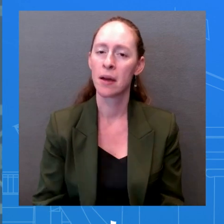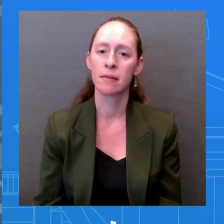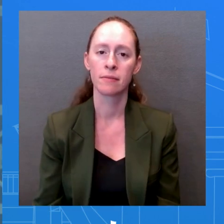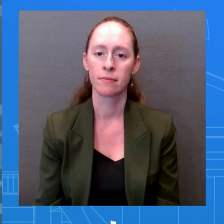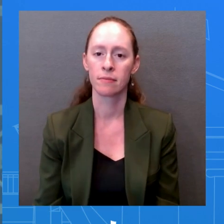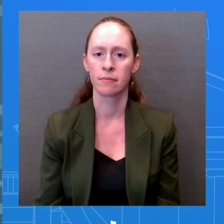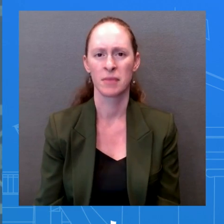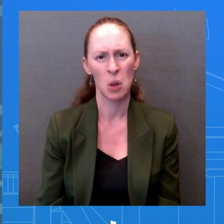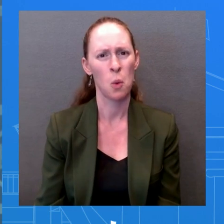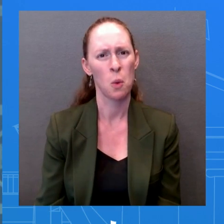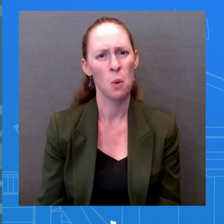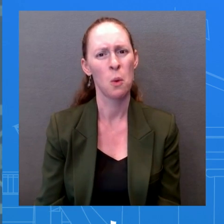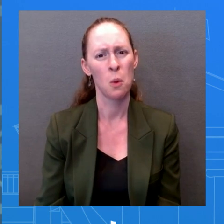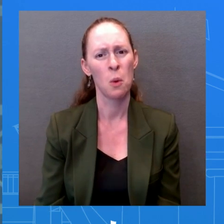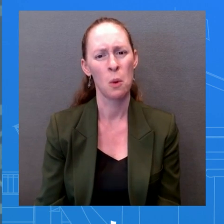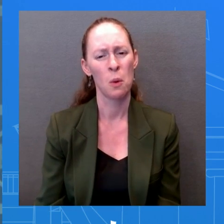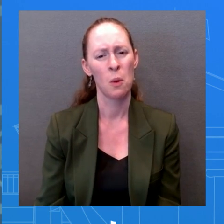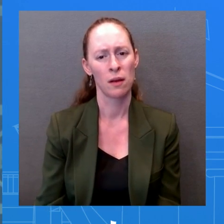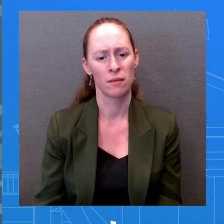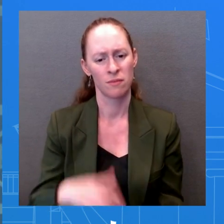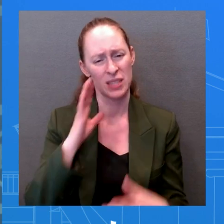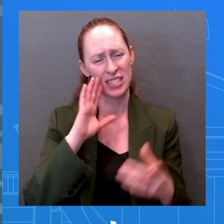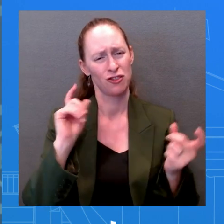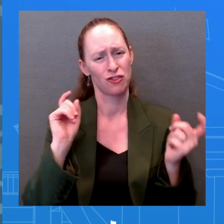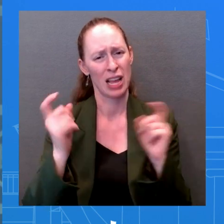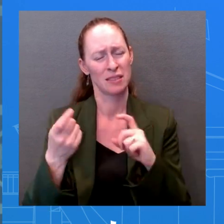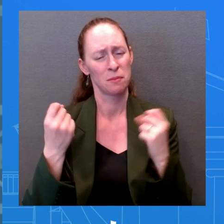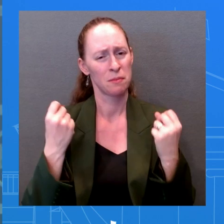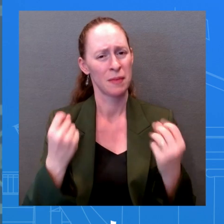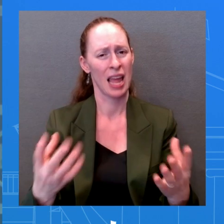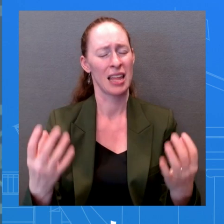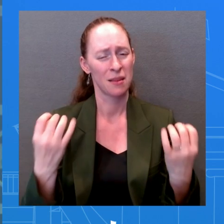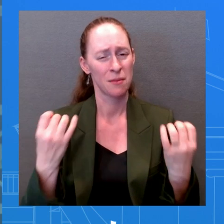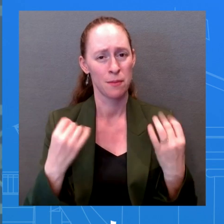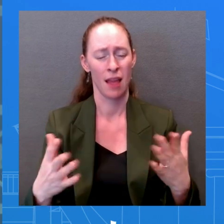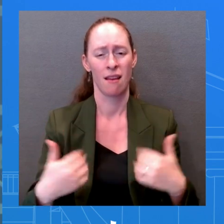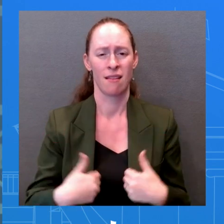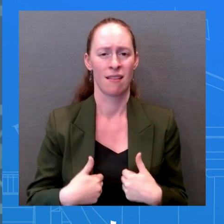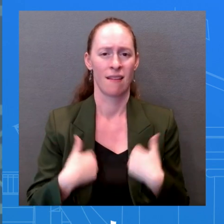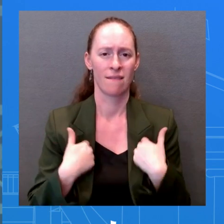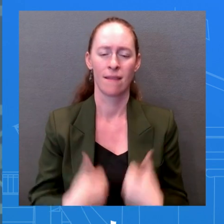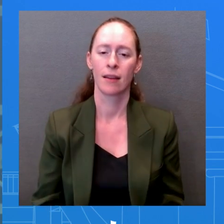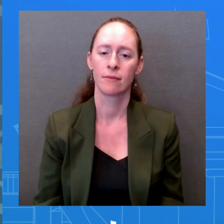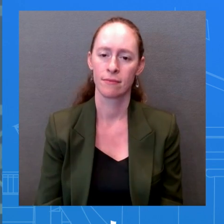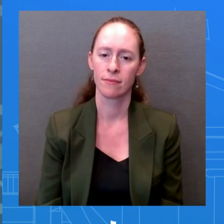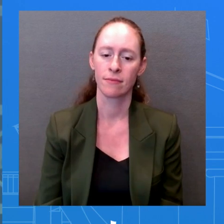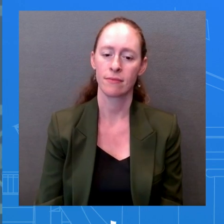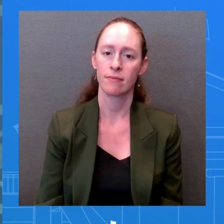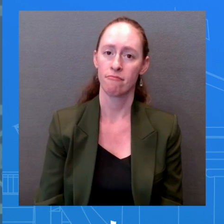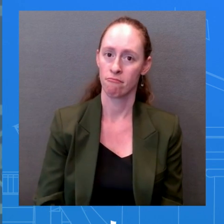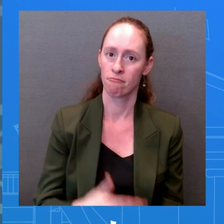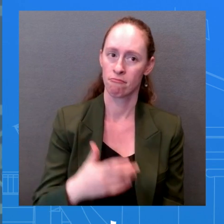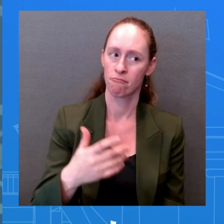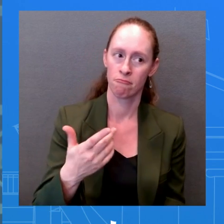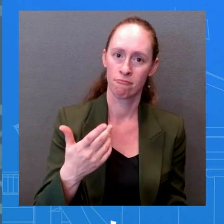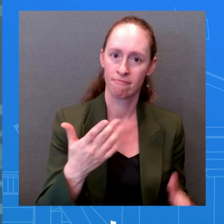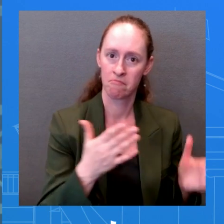And -- and so that was the plan for -- that the President had. This is part of his economic plan. This is part of giving people